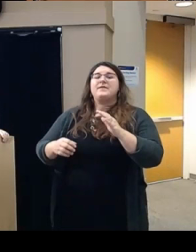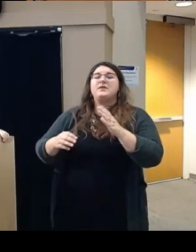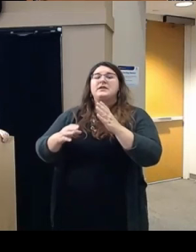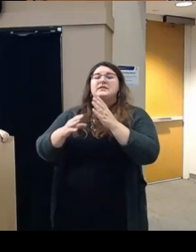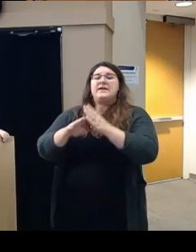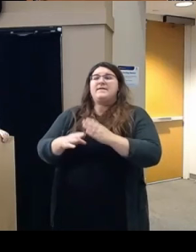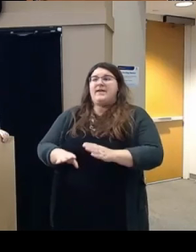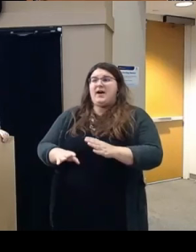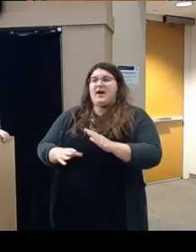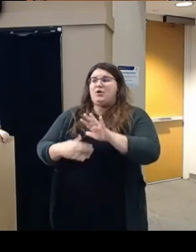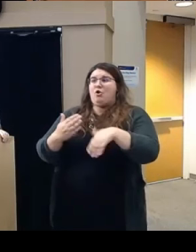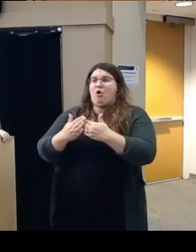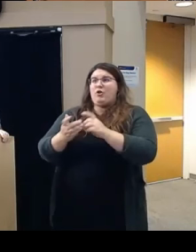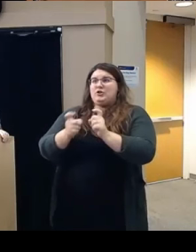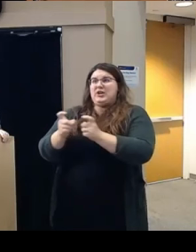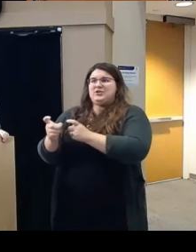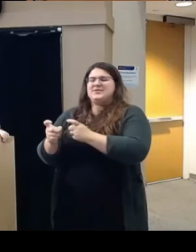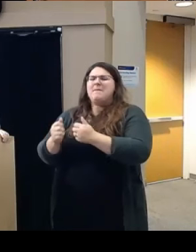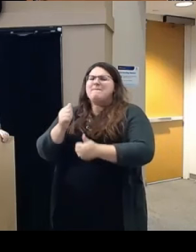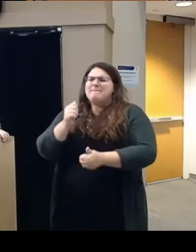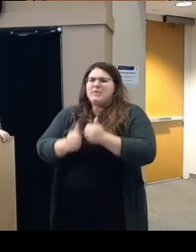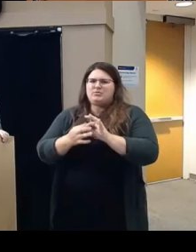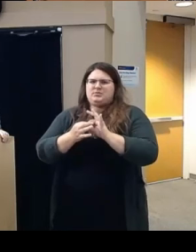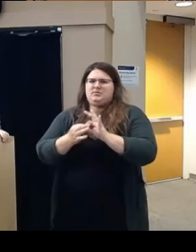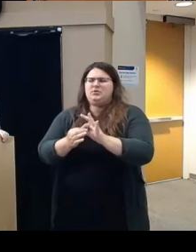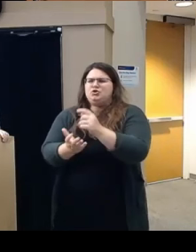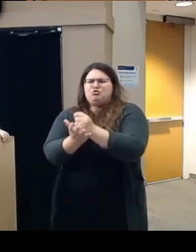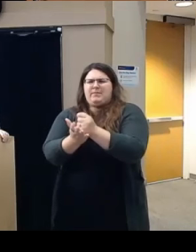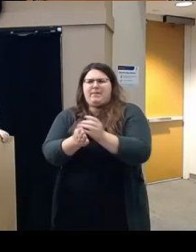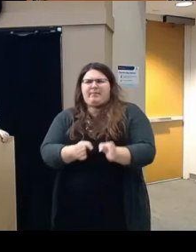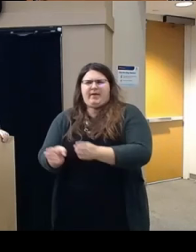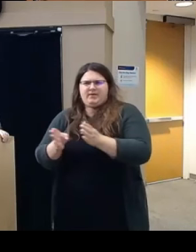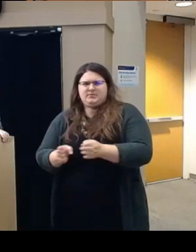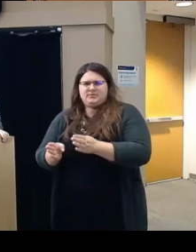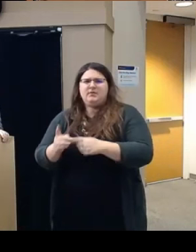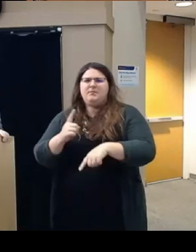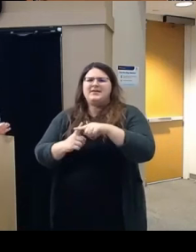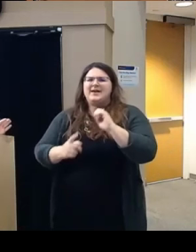of the changes are related to treatment plans and episode of care and that's across settings